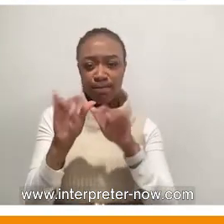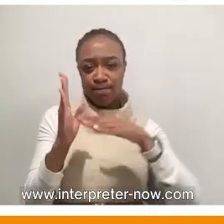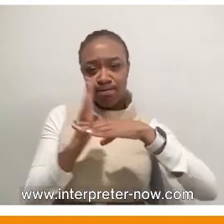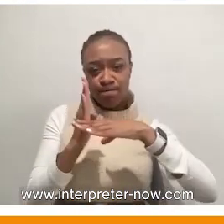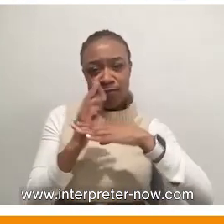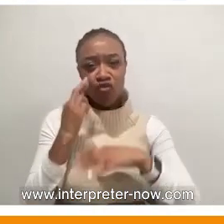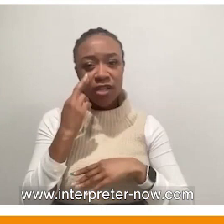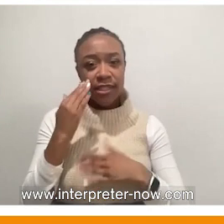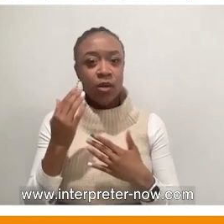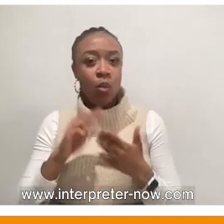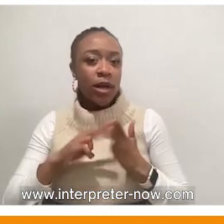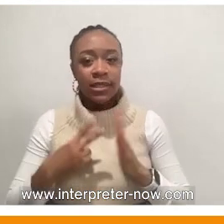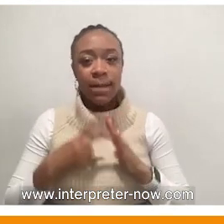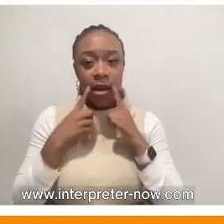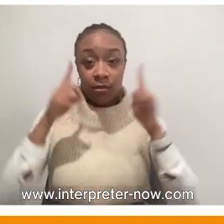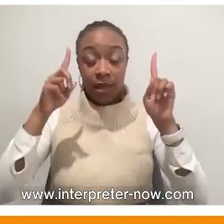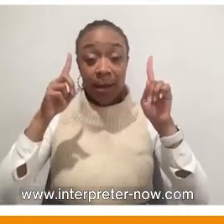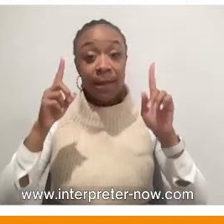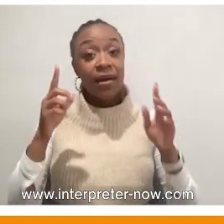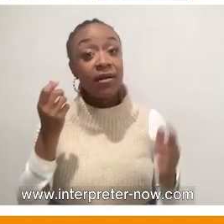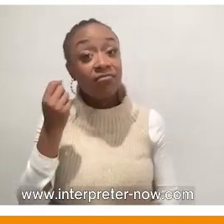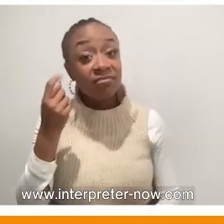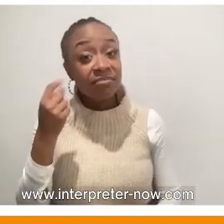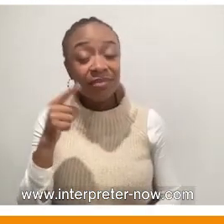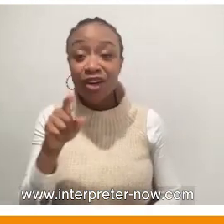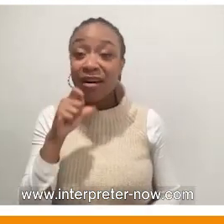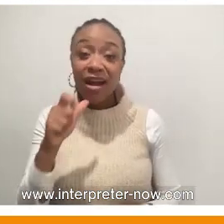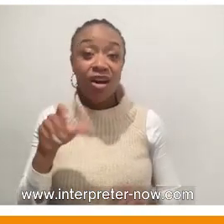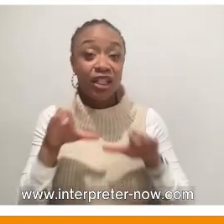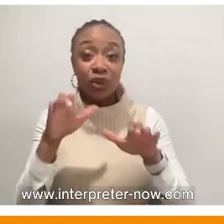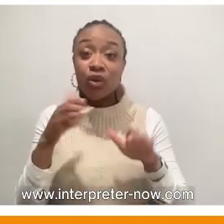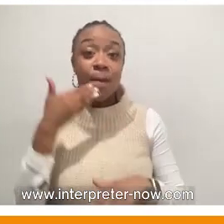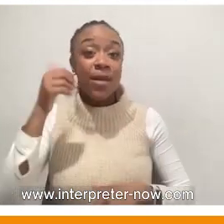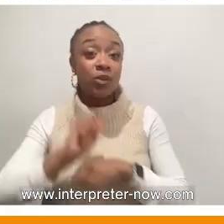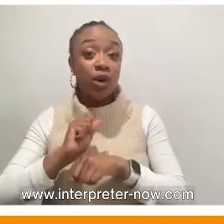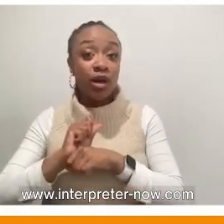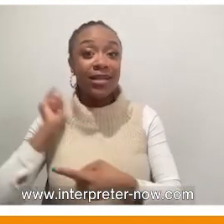But what I want people to realize is that you're not going to do your best work until you stop faking it.